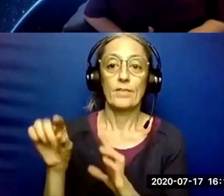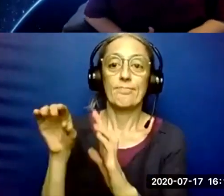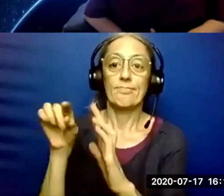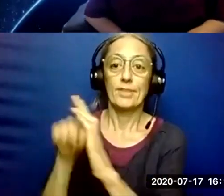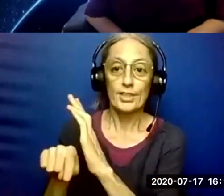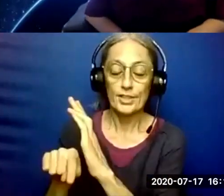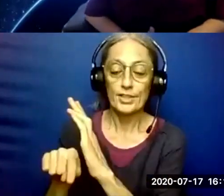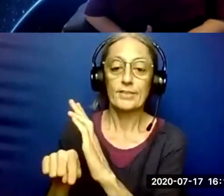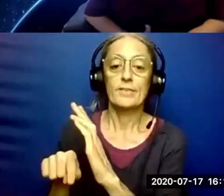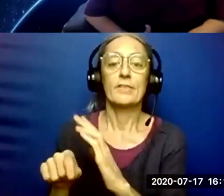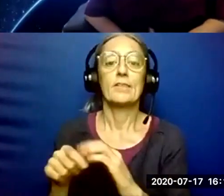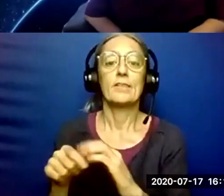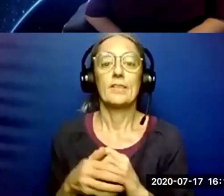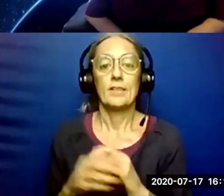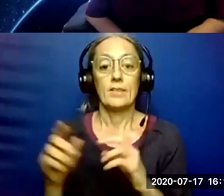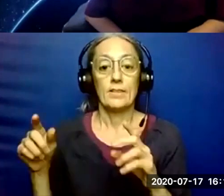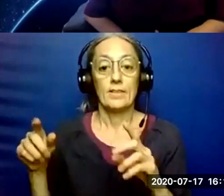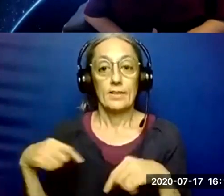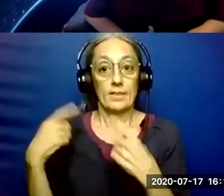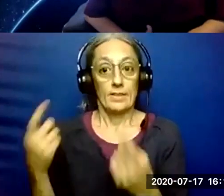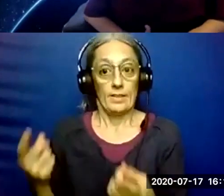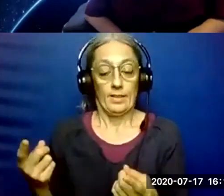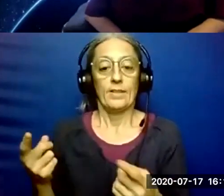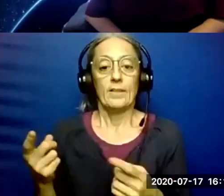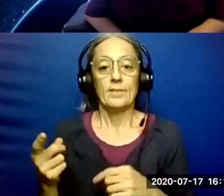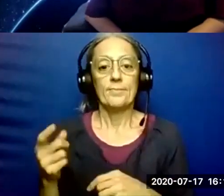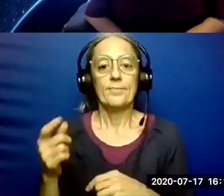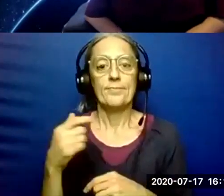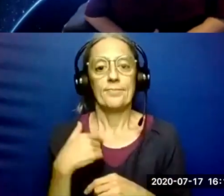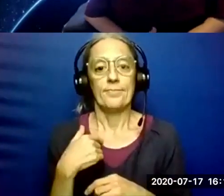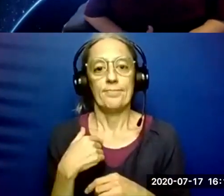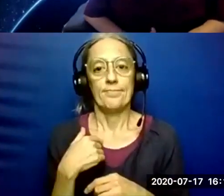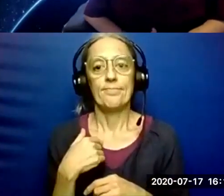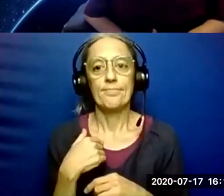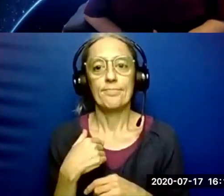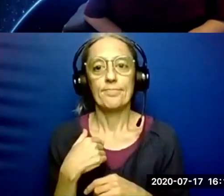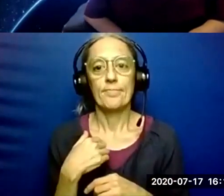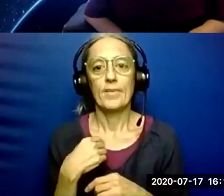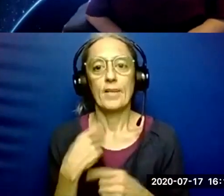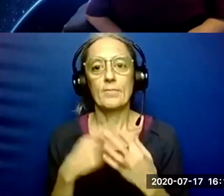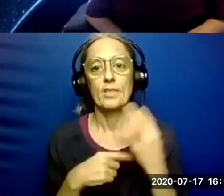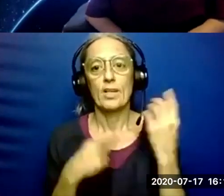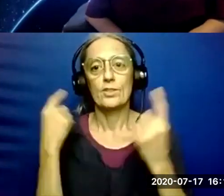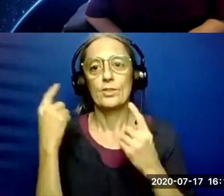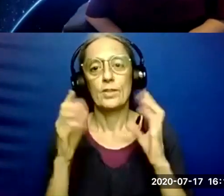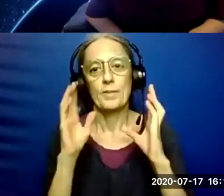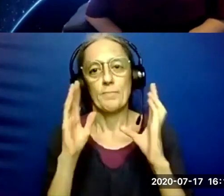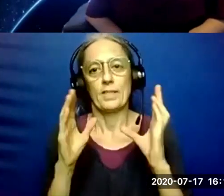has brought in my mind attention to the racism in the United